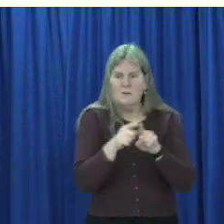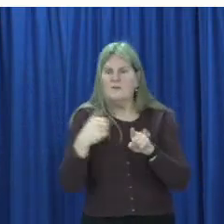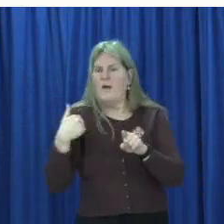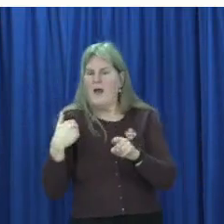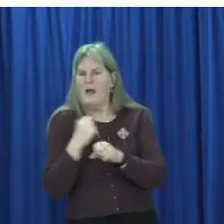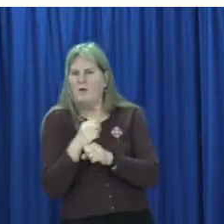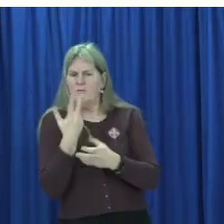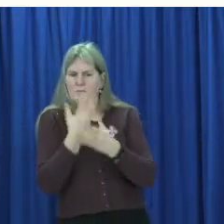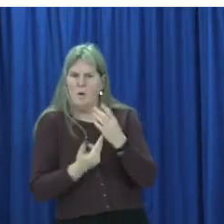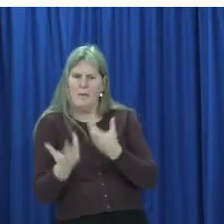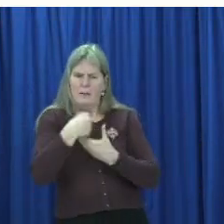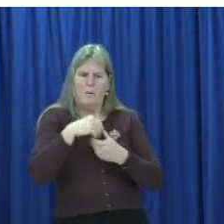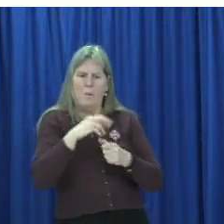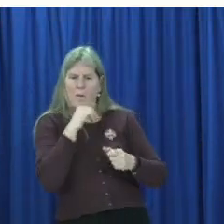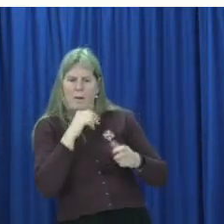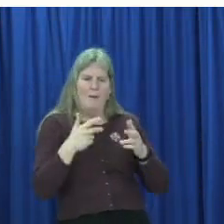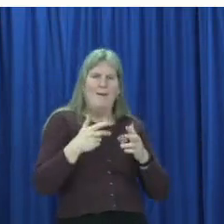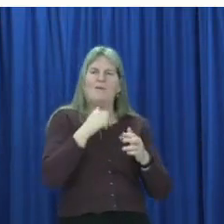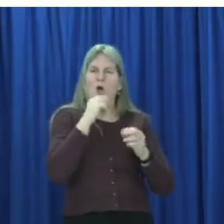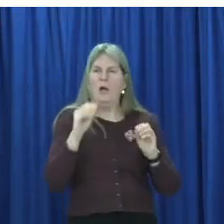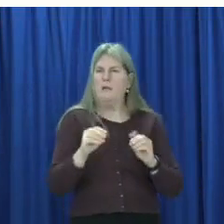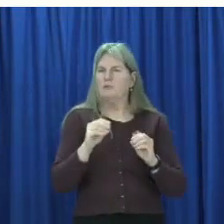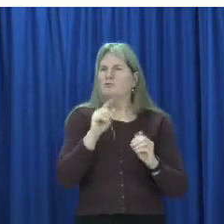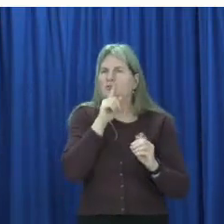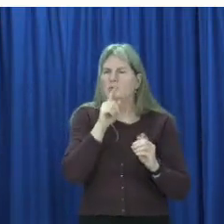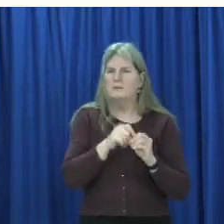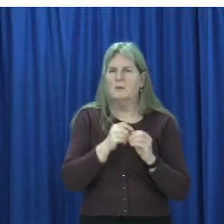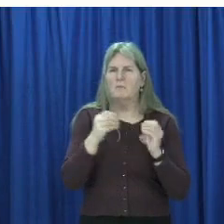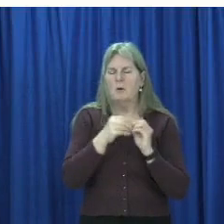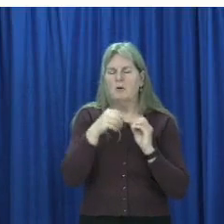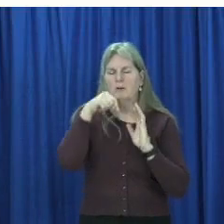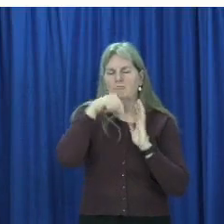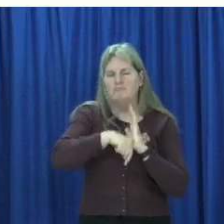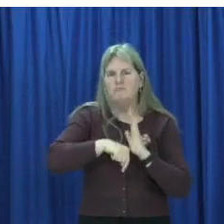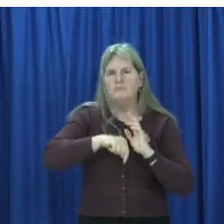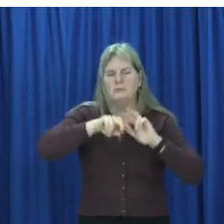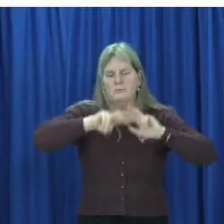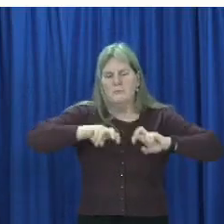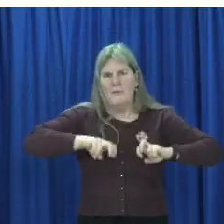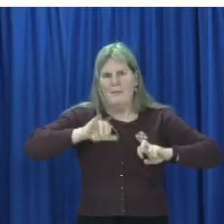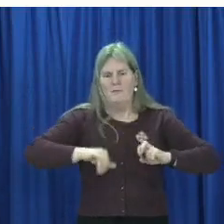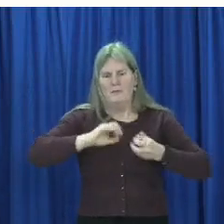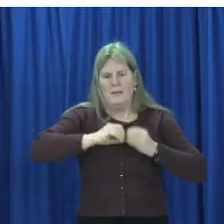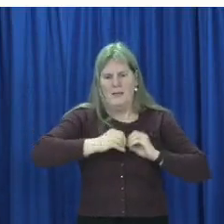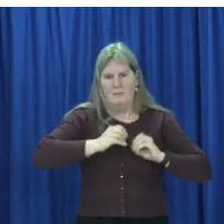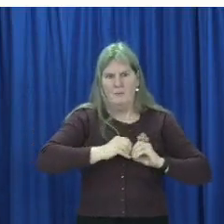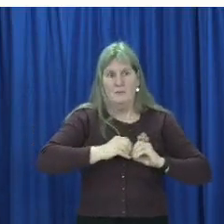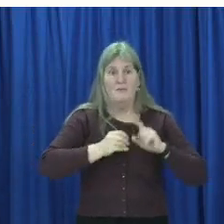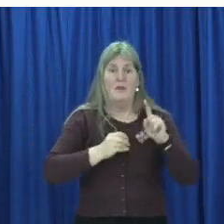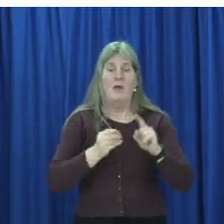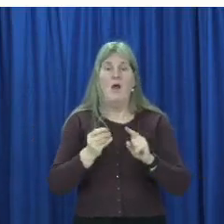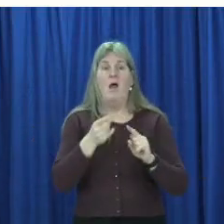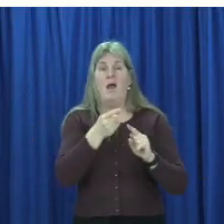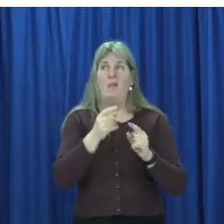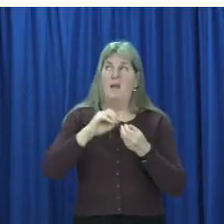to improve this indicator. This includes a number from all Yukon hospitals, including Dawson City,